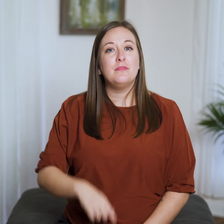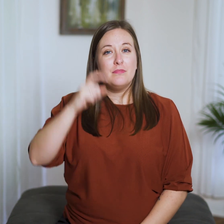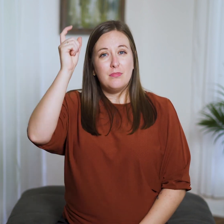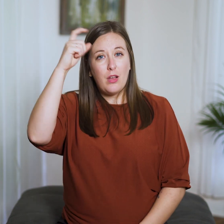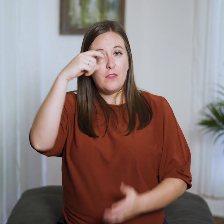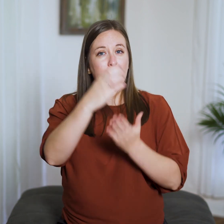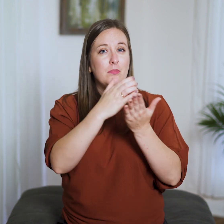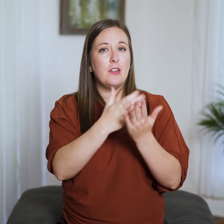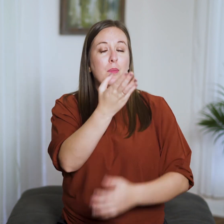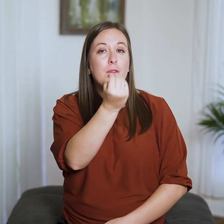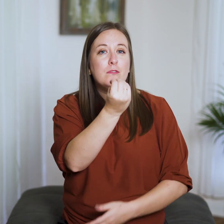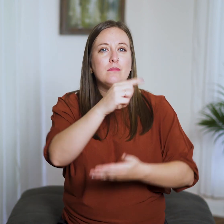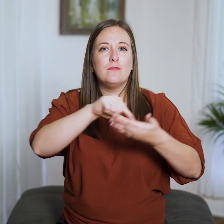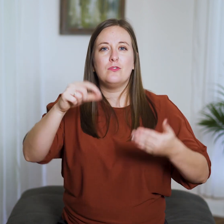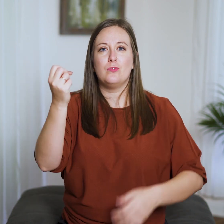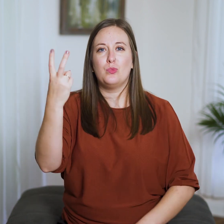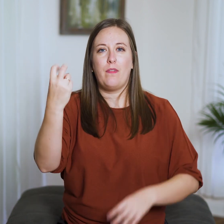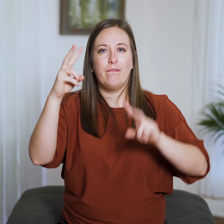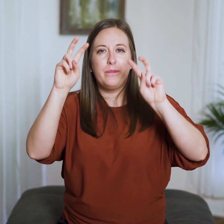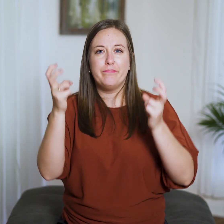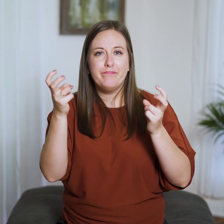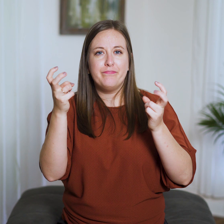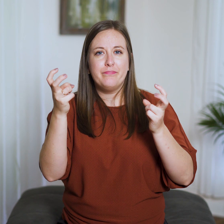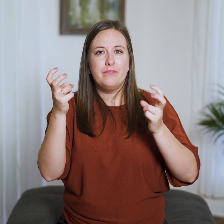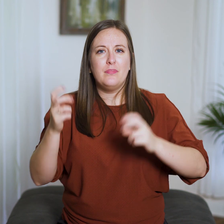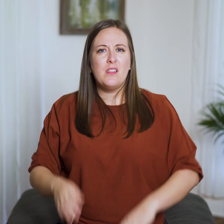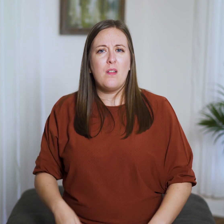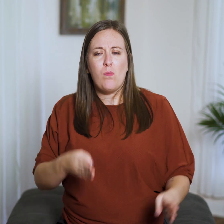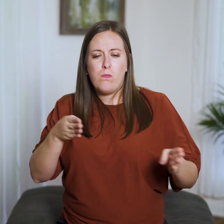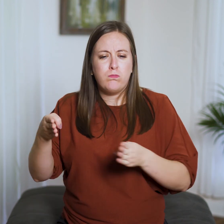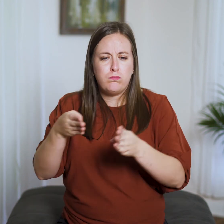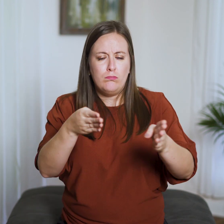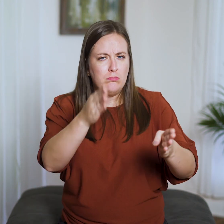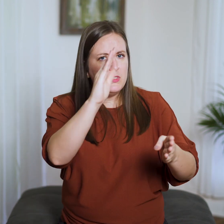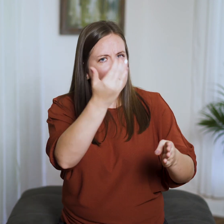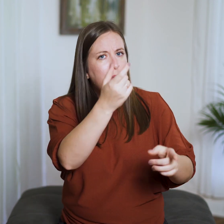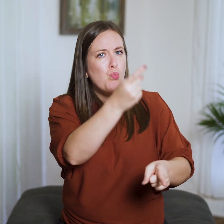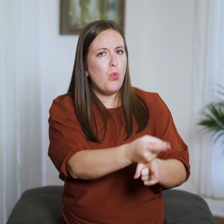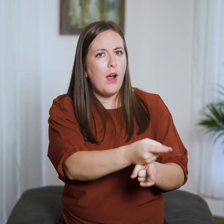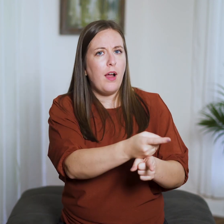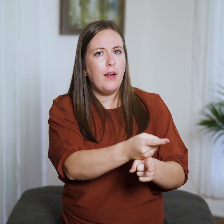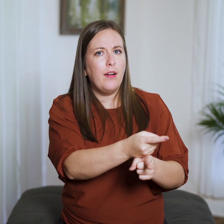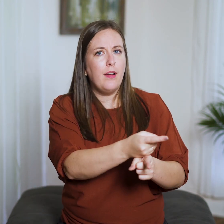Proverbs 14:12 says, “There is a way that seems right to a man,